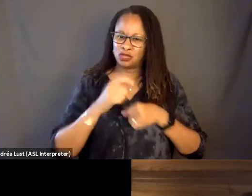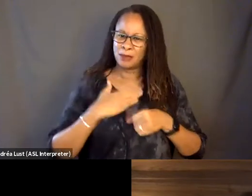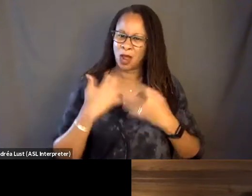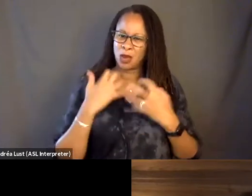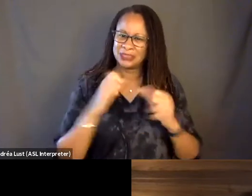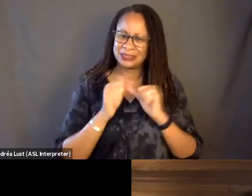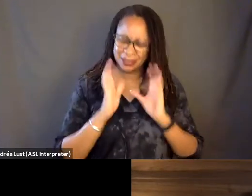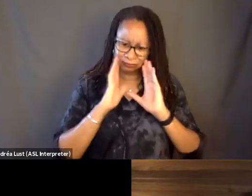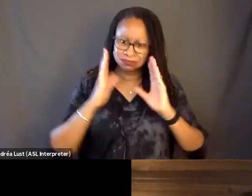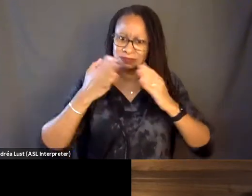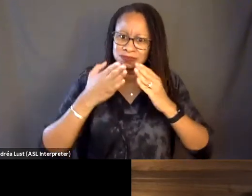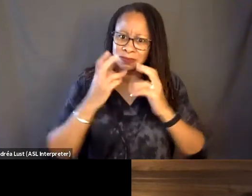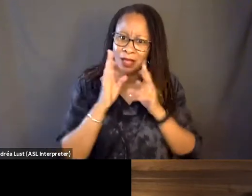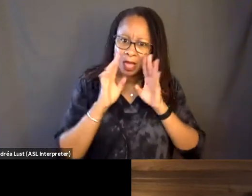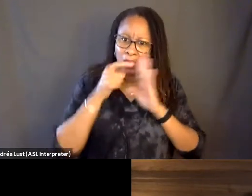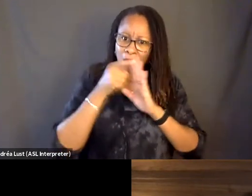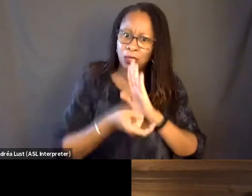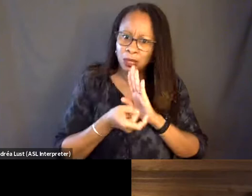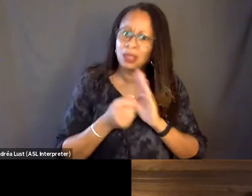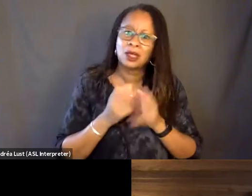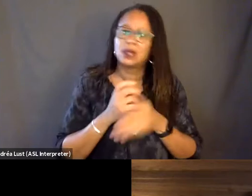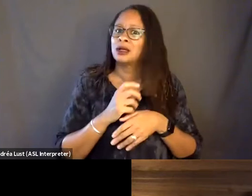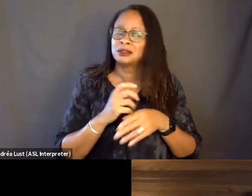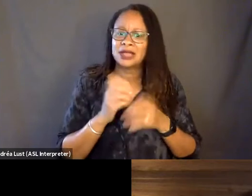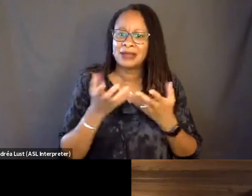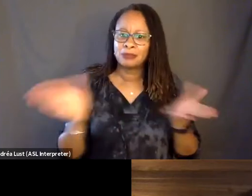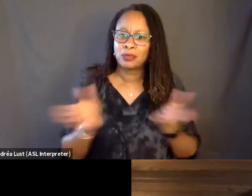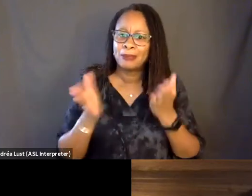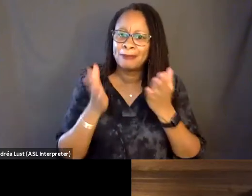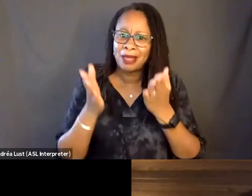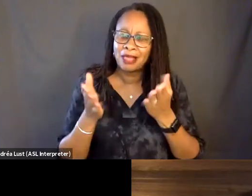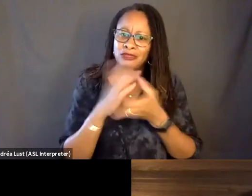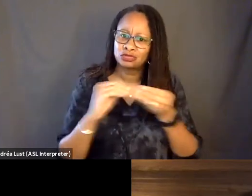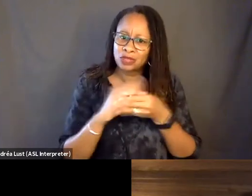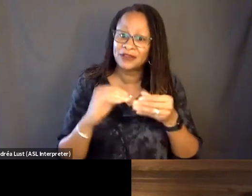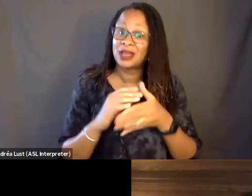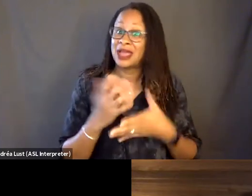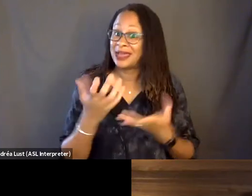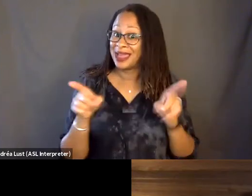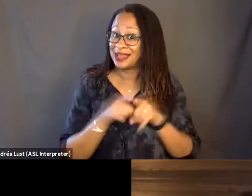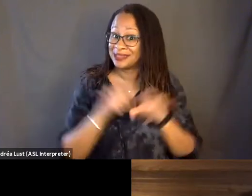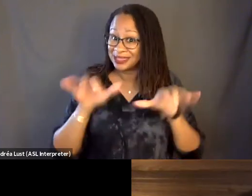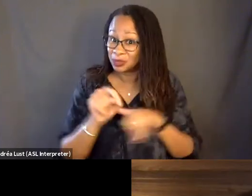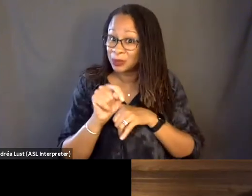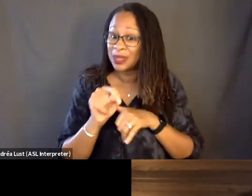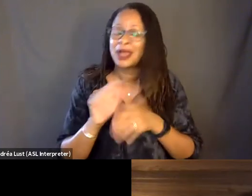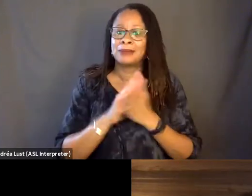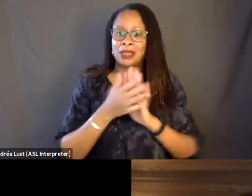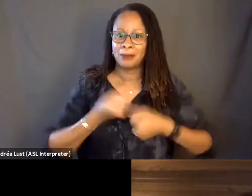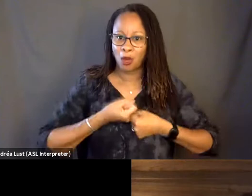would propel the narrative. And that hopefully, in doing so, you become emotionally involved in the characters.